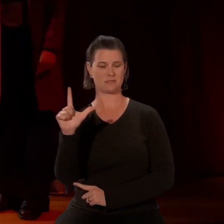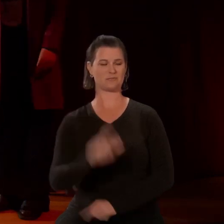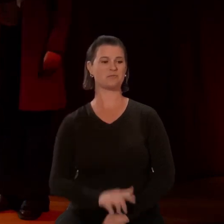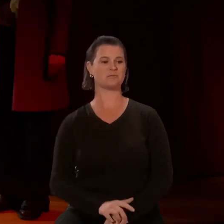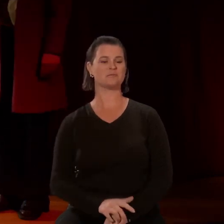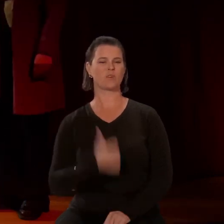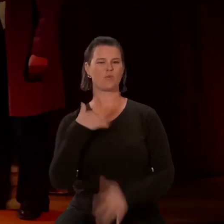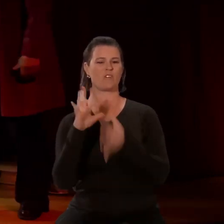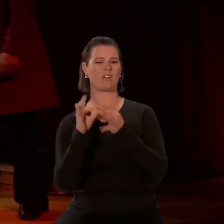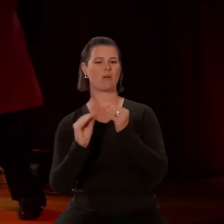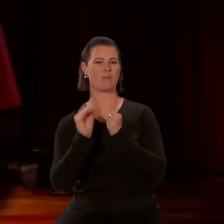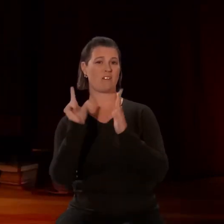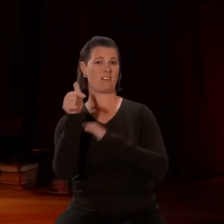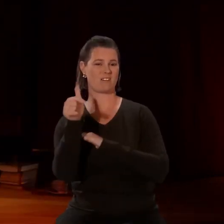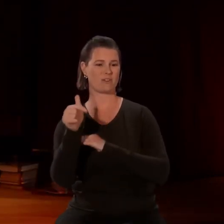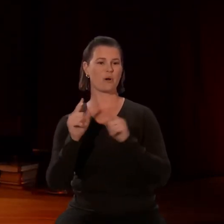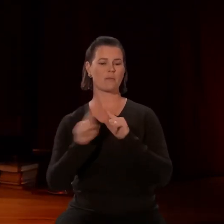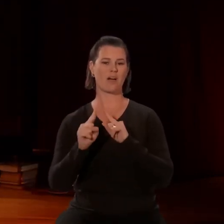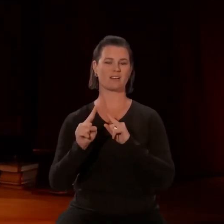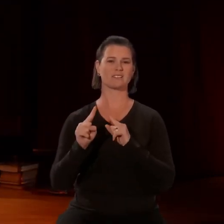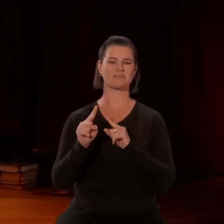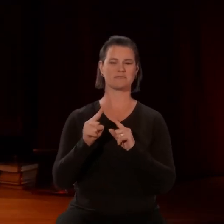The truth is, Ichabod was an odd mix.